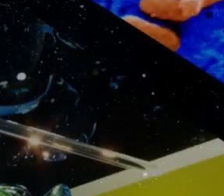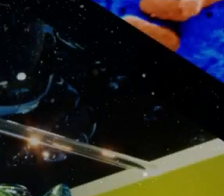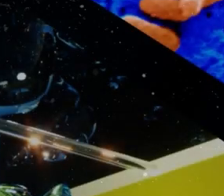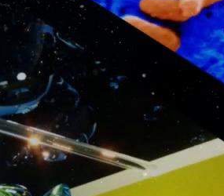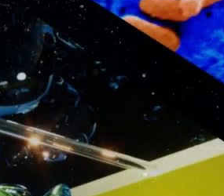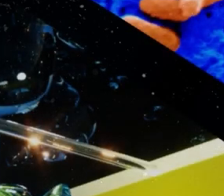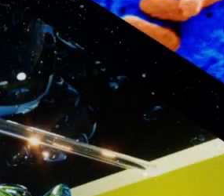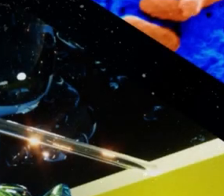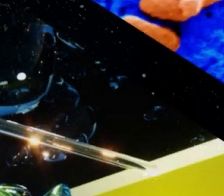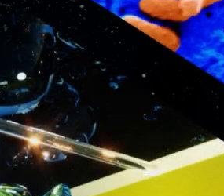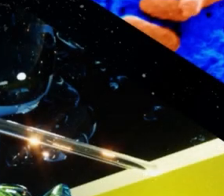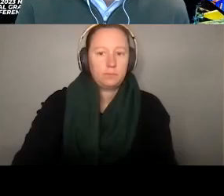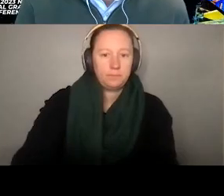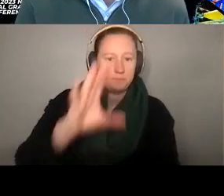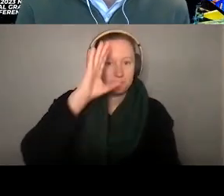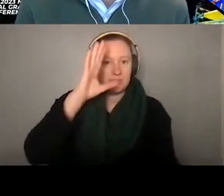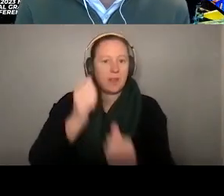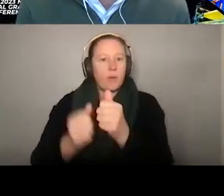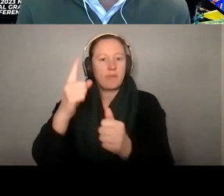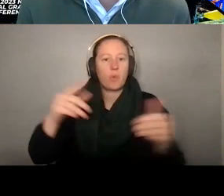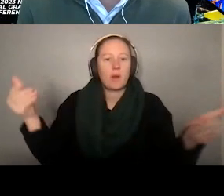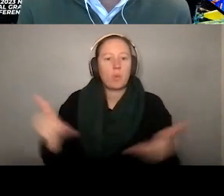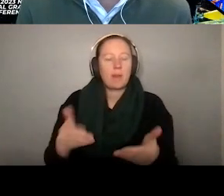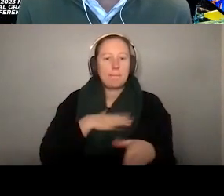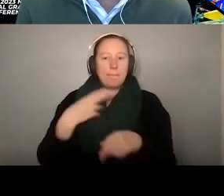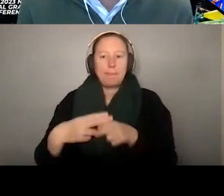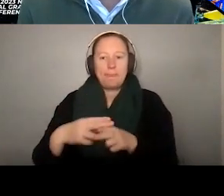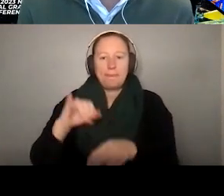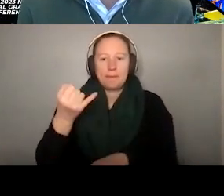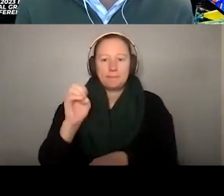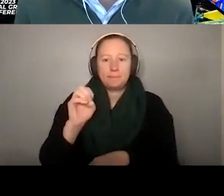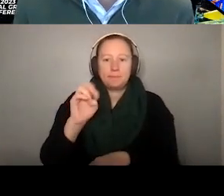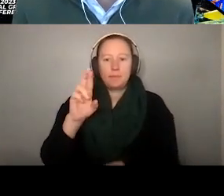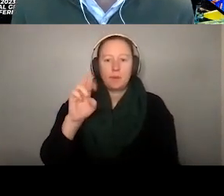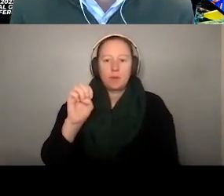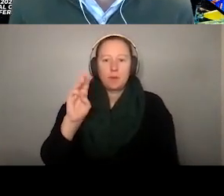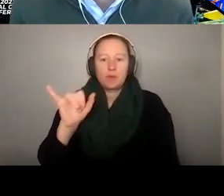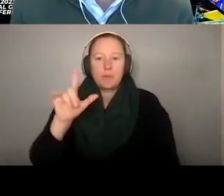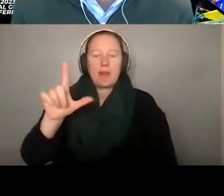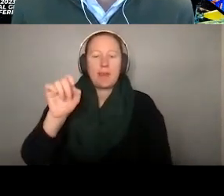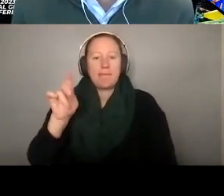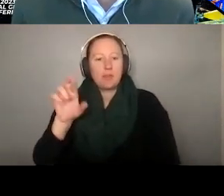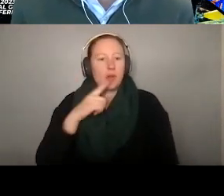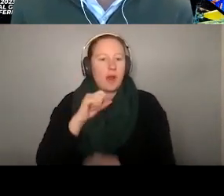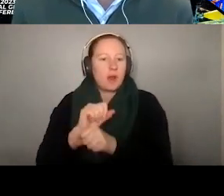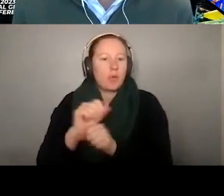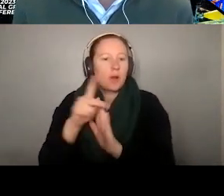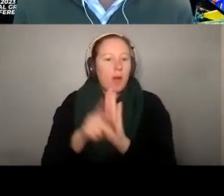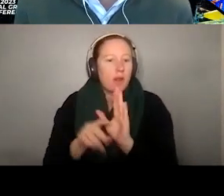Jeremy Leffler: Hello, everyone, and welcome. My name is Jeremy Leffler, I work in the policy office at the National Science Foundation,